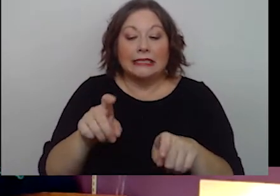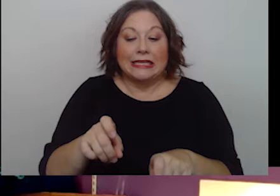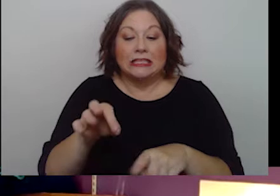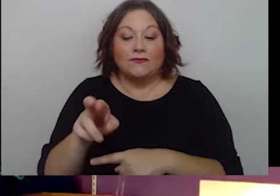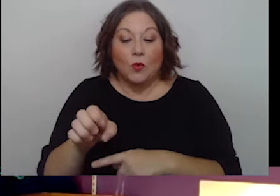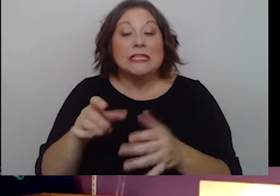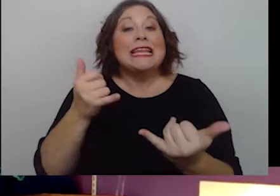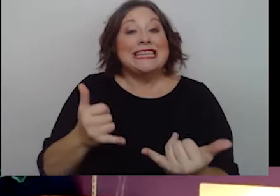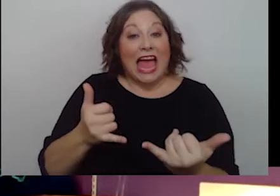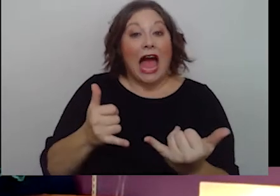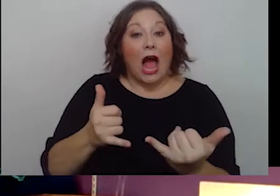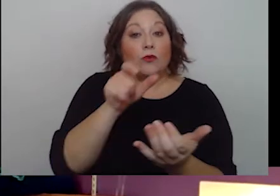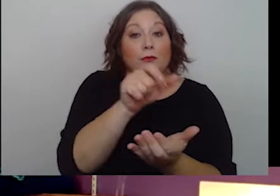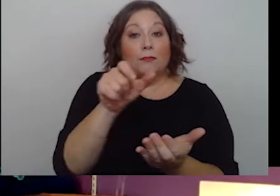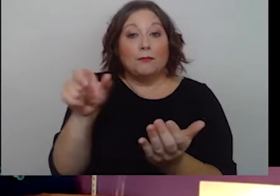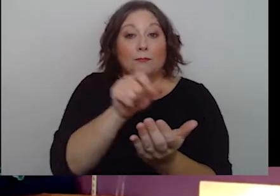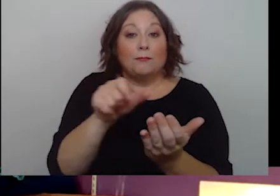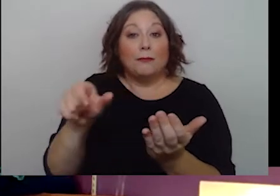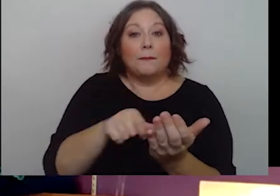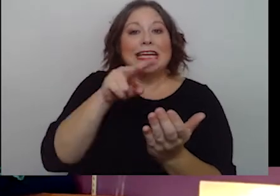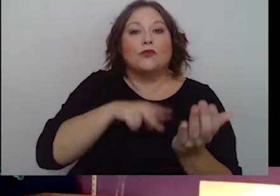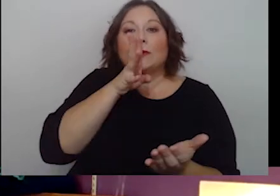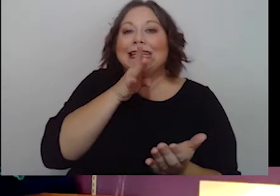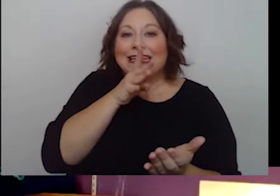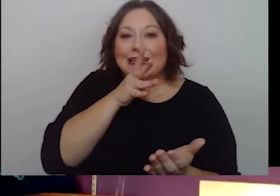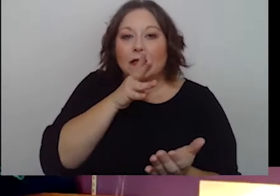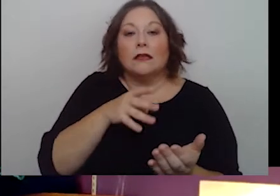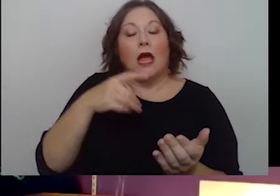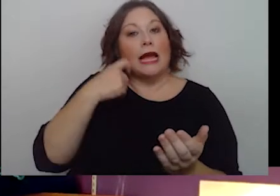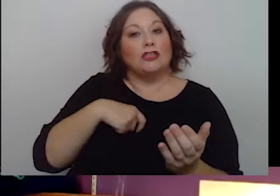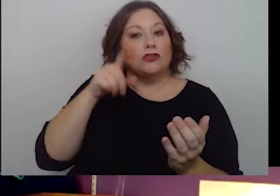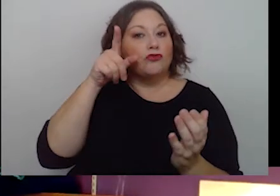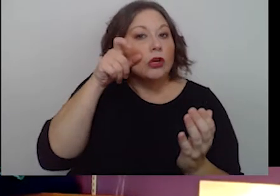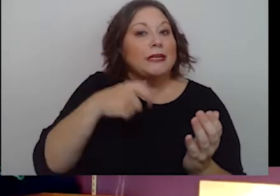It is now reading the document I just took a picture of. (computer talking)